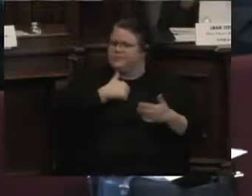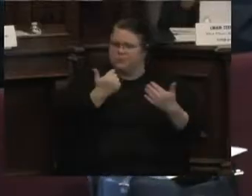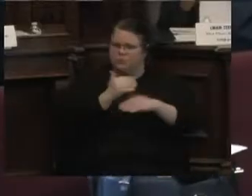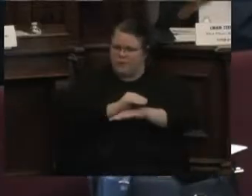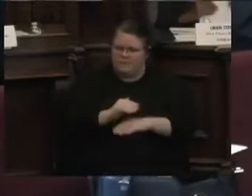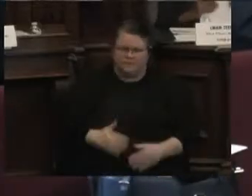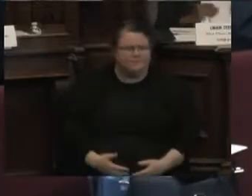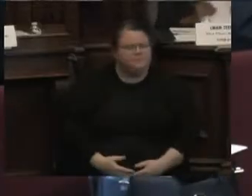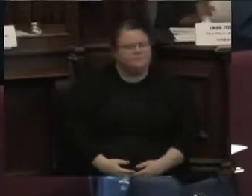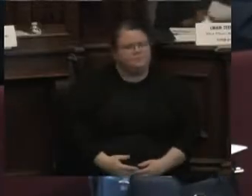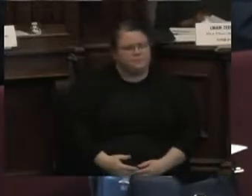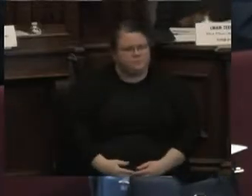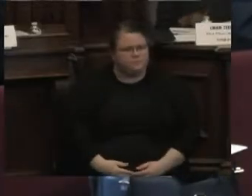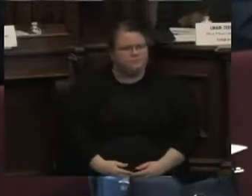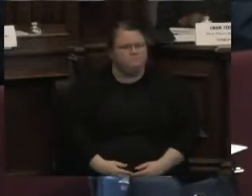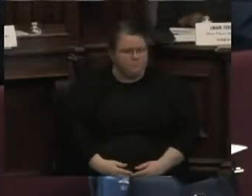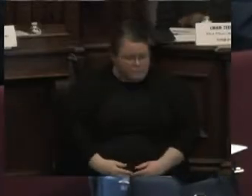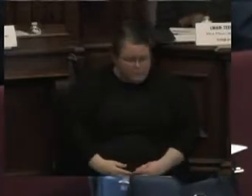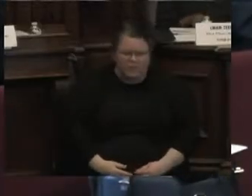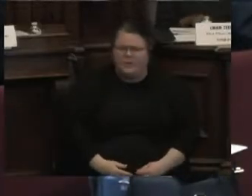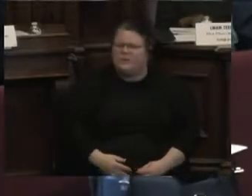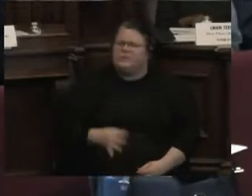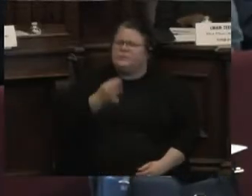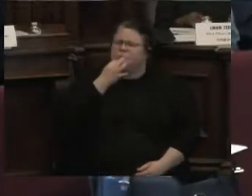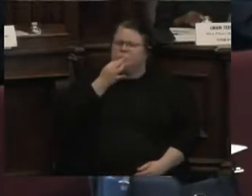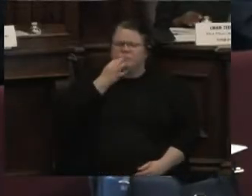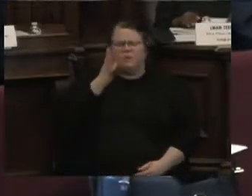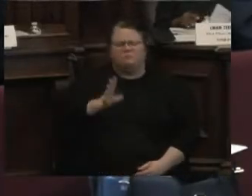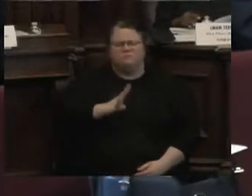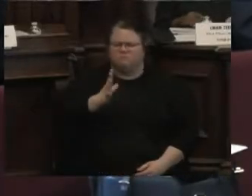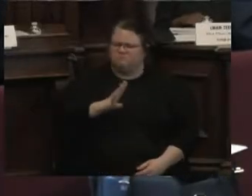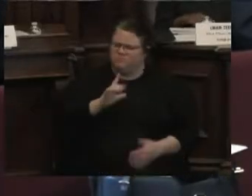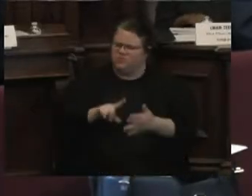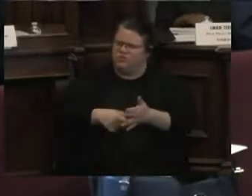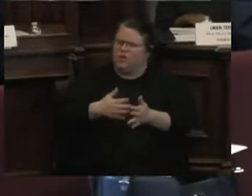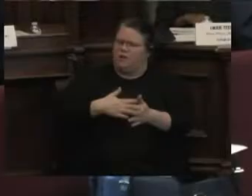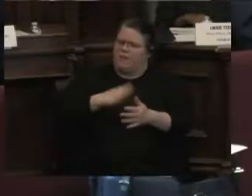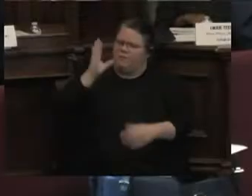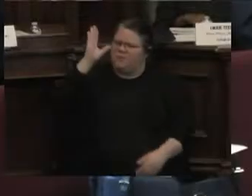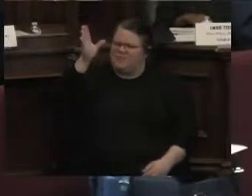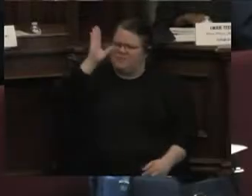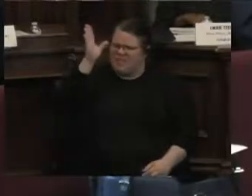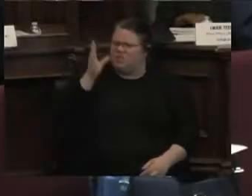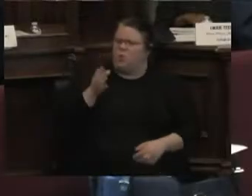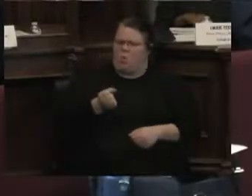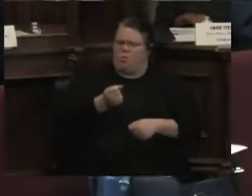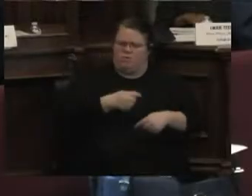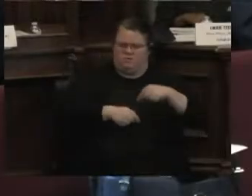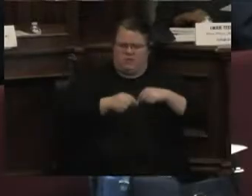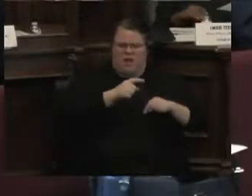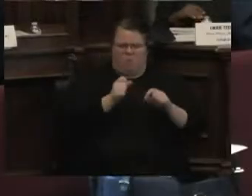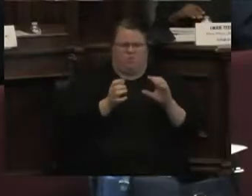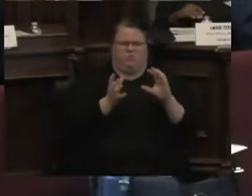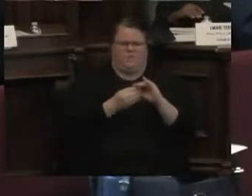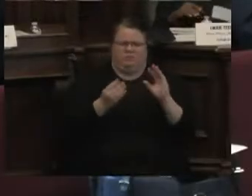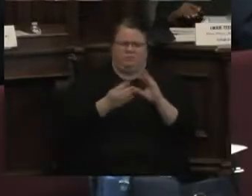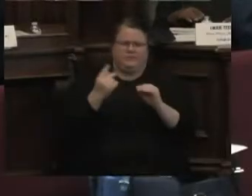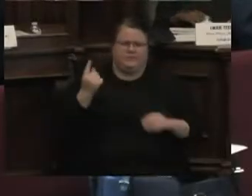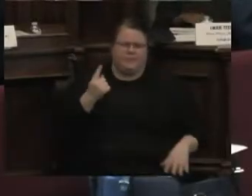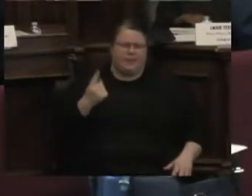a, B, a and those who are listening, thank you for being here tonight. Before I begin